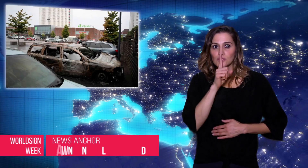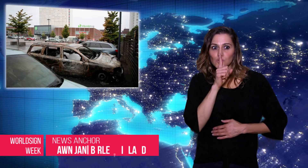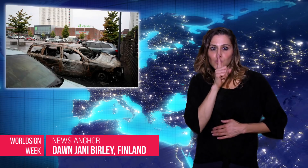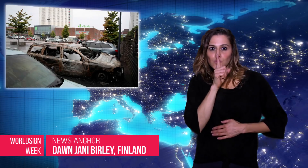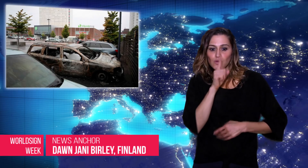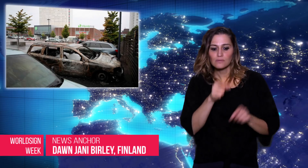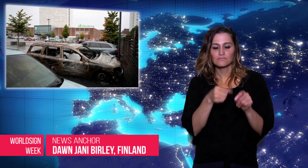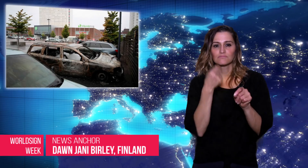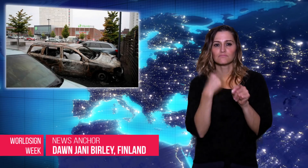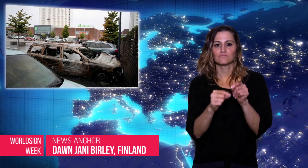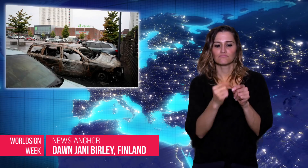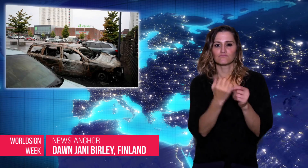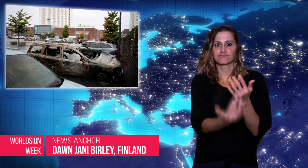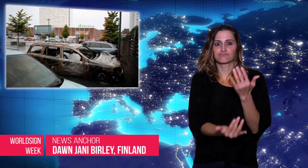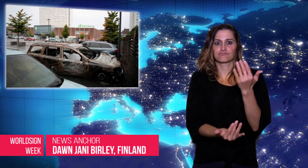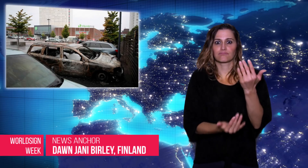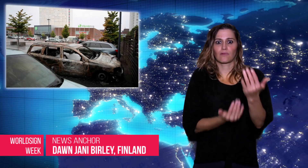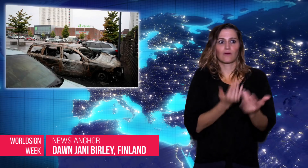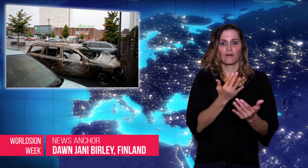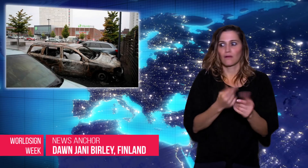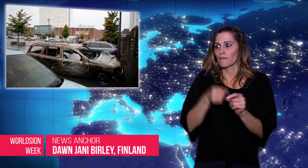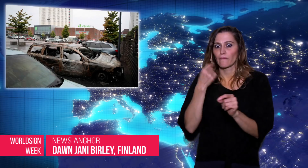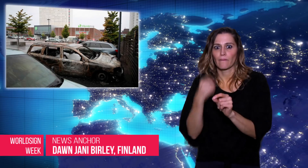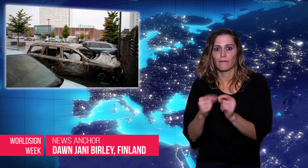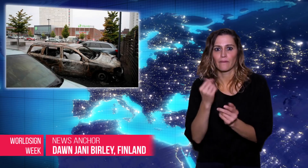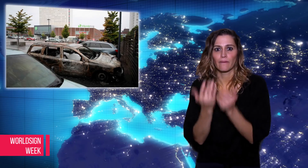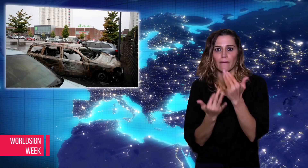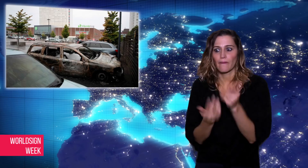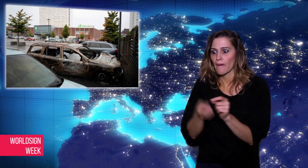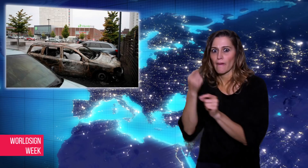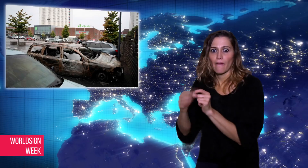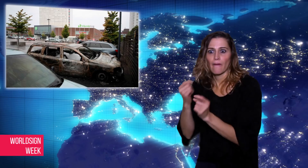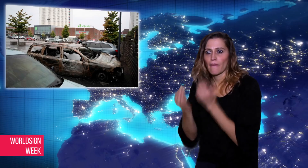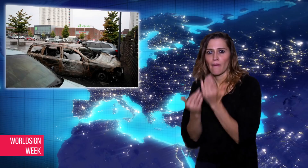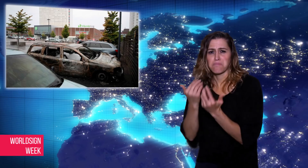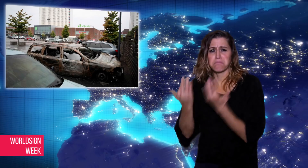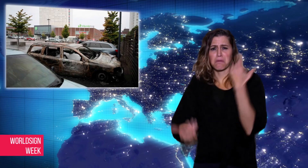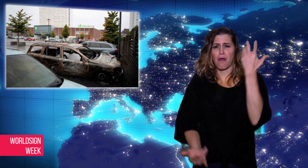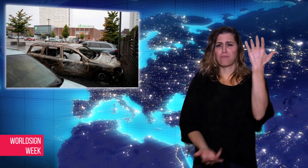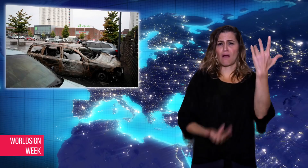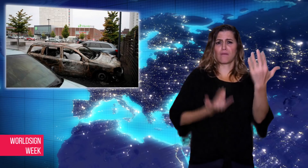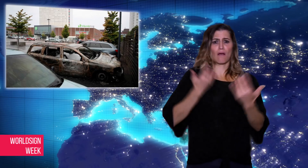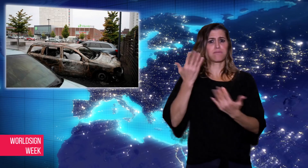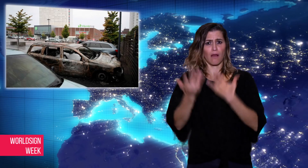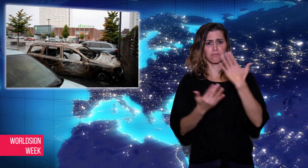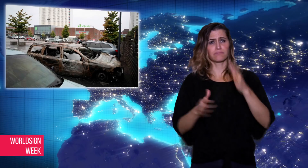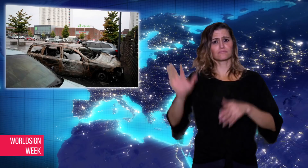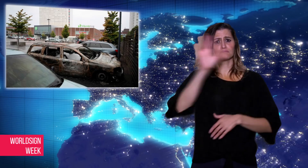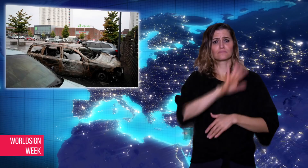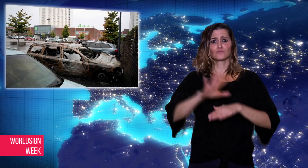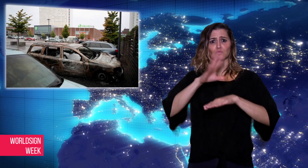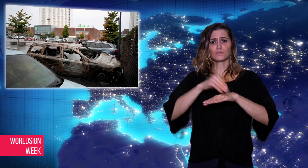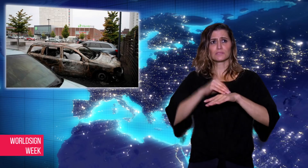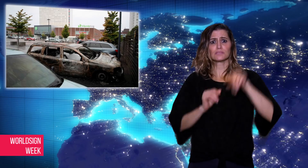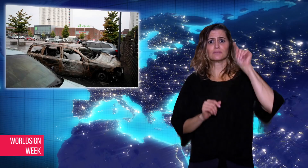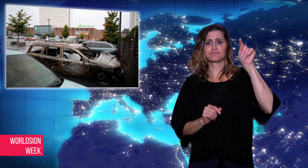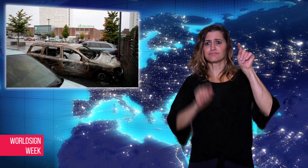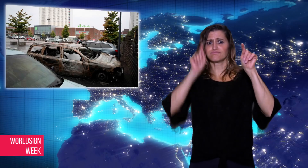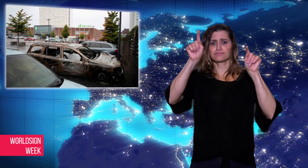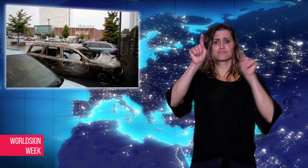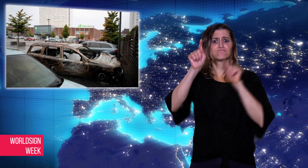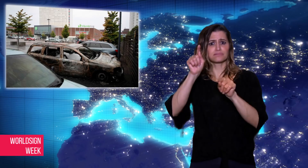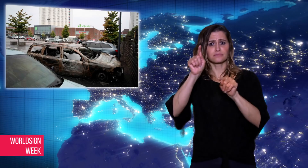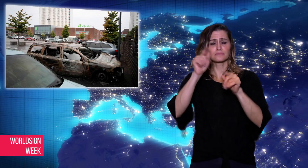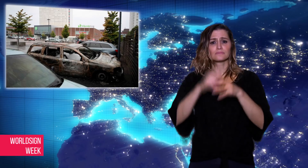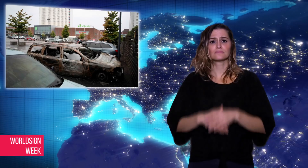Dawn: Massive arson across Sweden